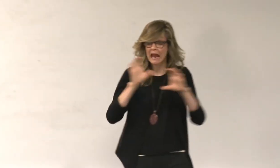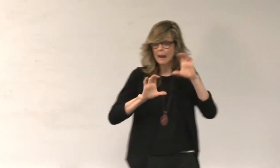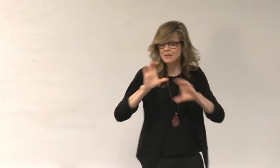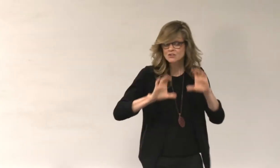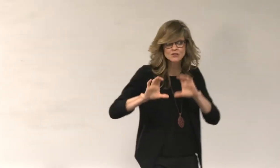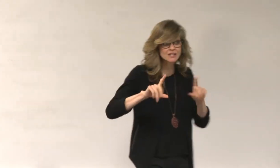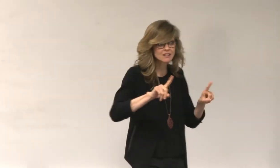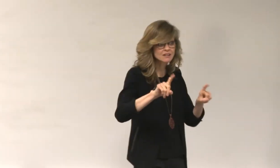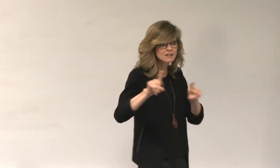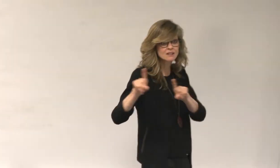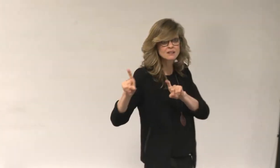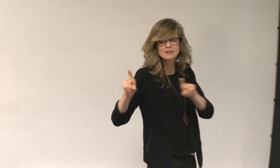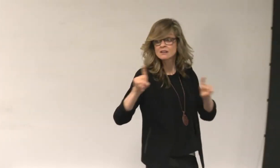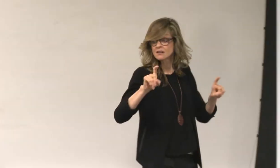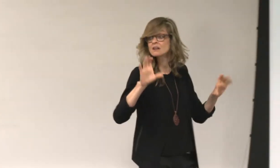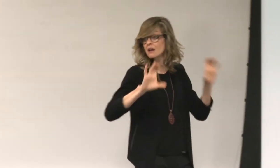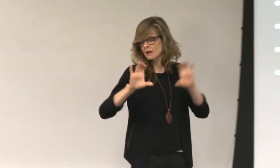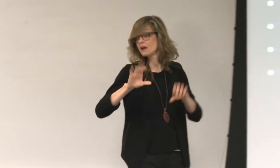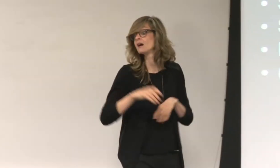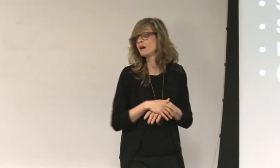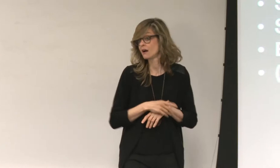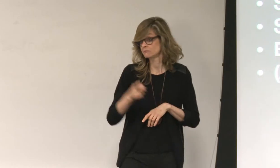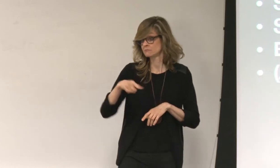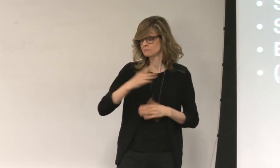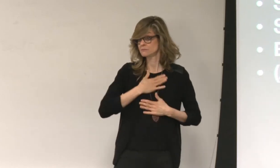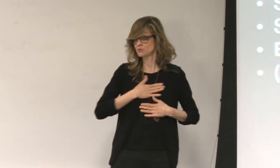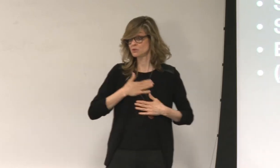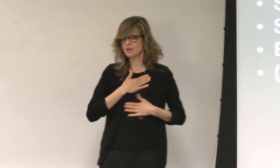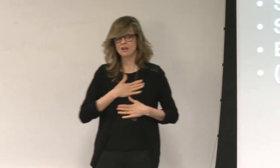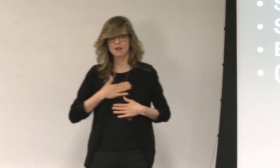OR CHEMISTRY COURSES? DID YOU ENJOY THEM?